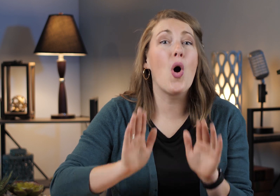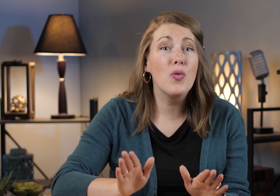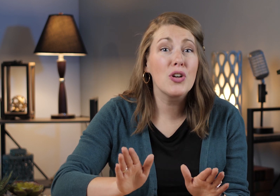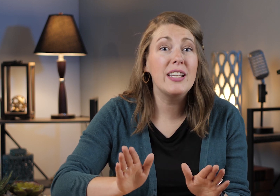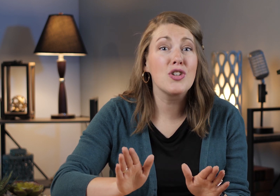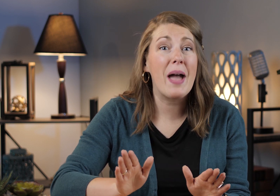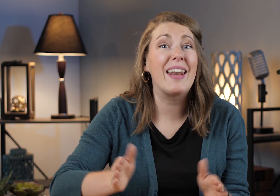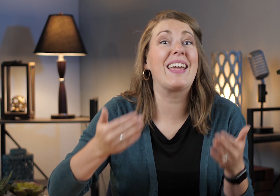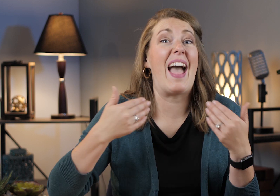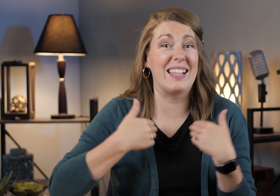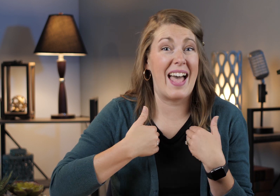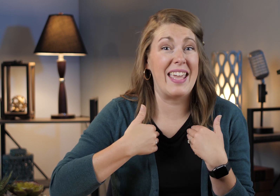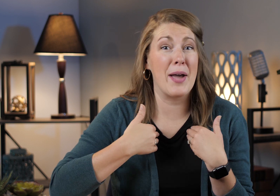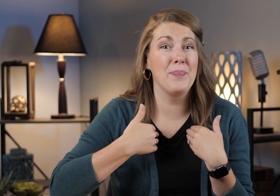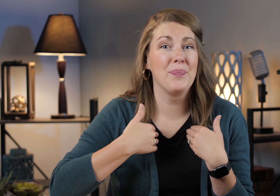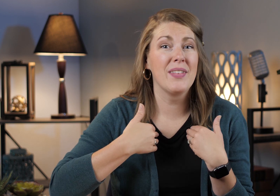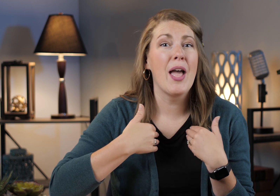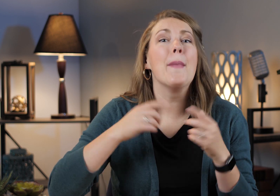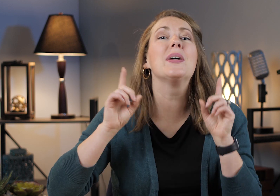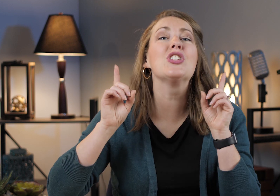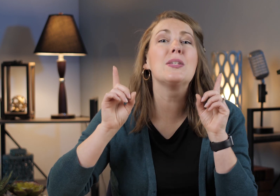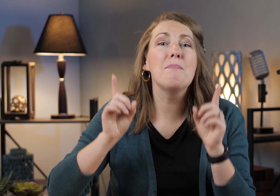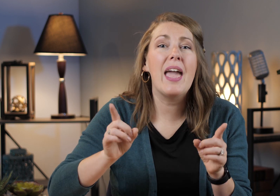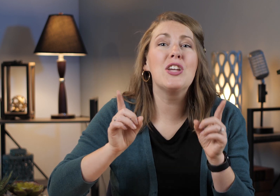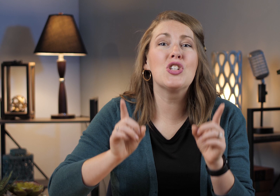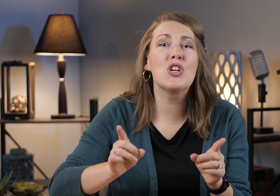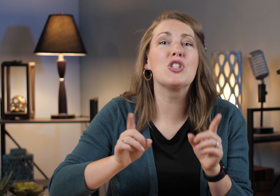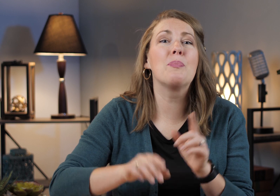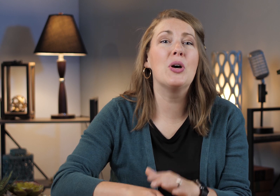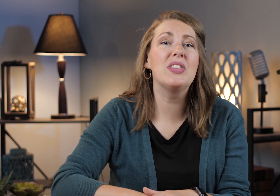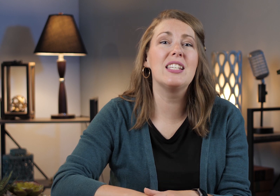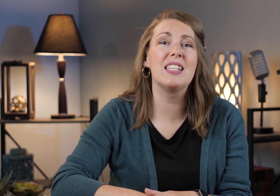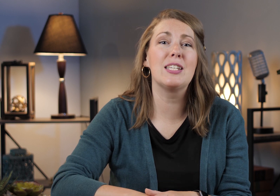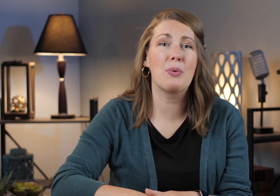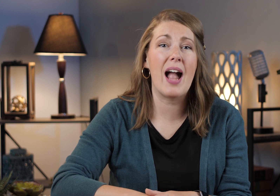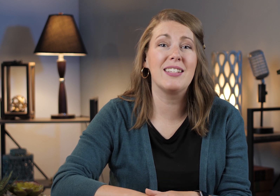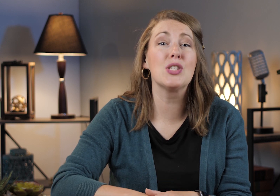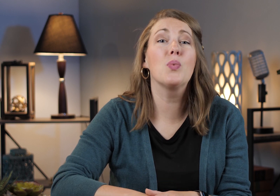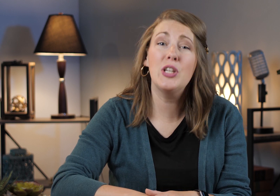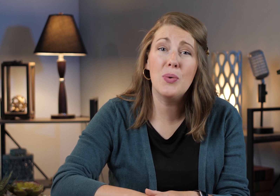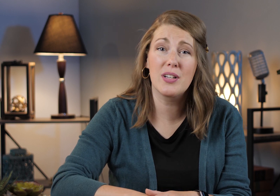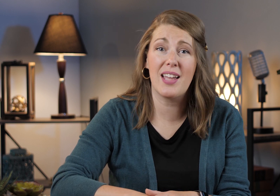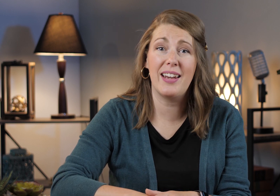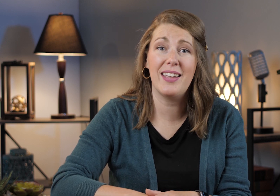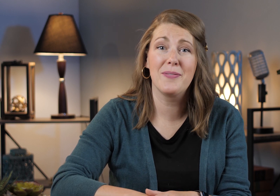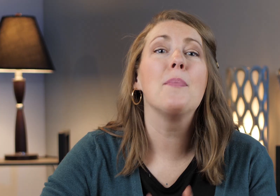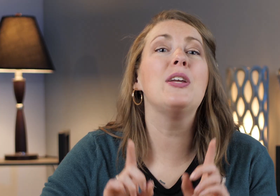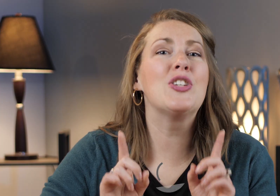overly dramatic as I am, but just make sure to put this into practice when you are signing. Be sure